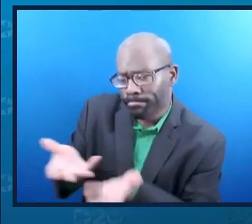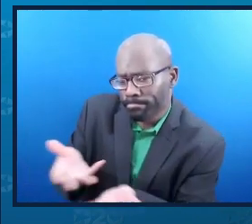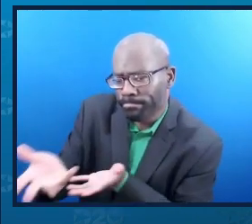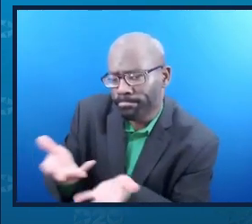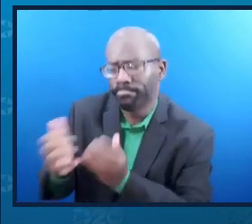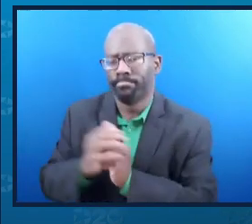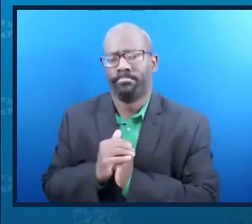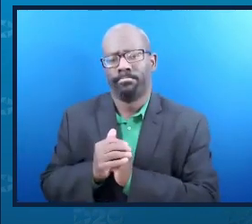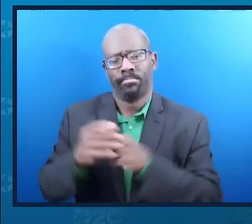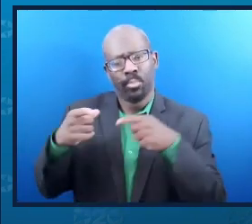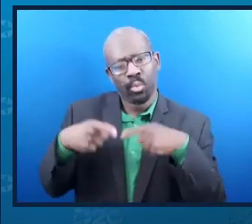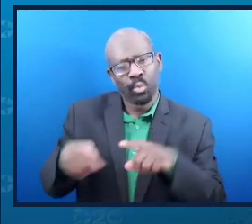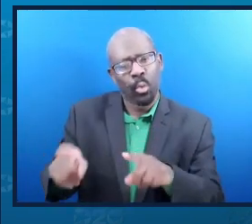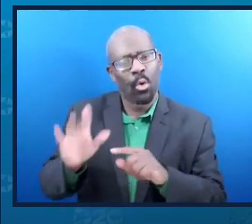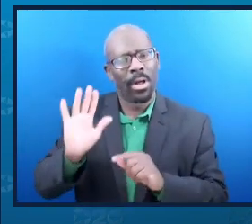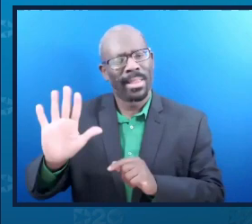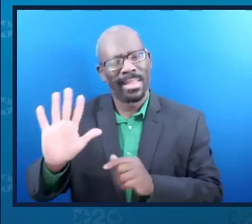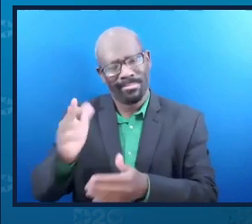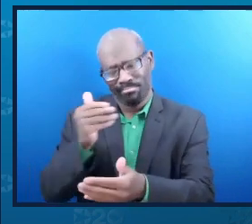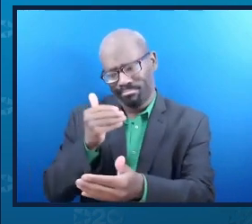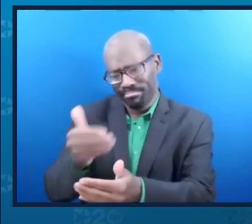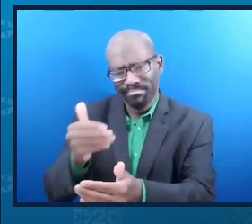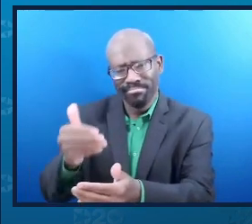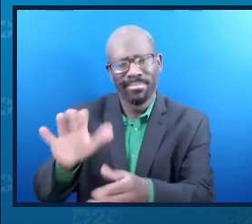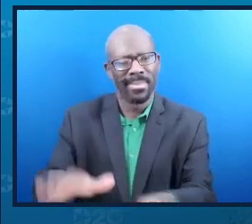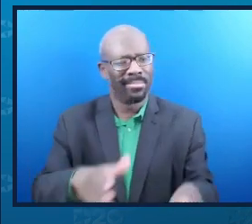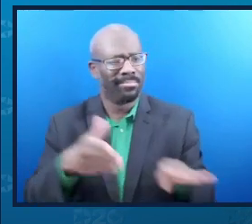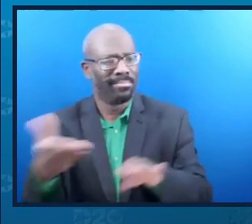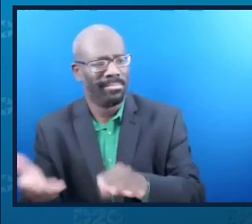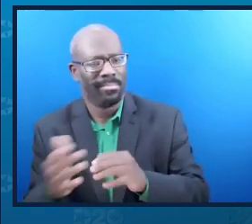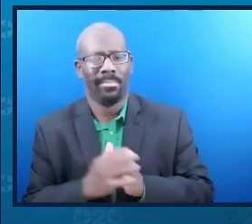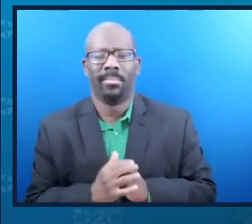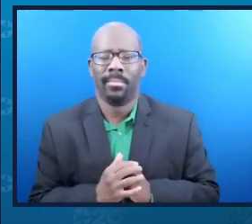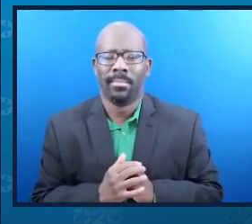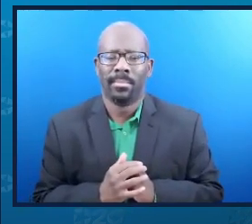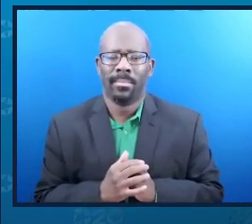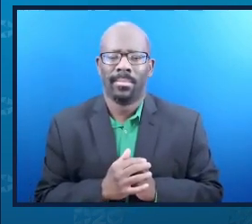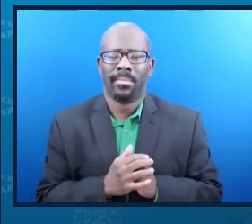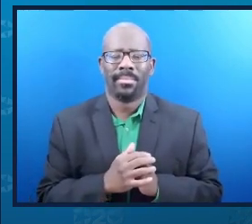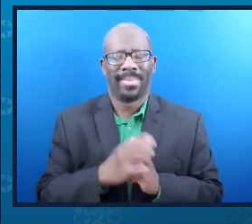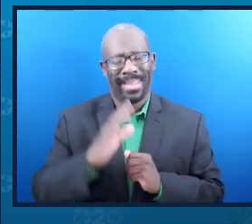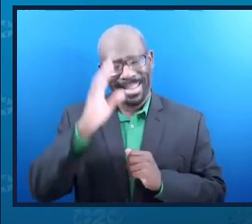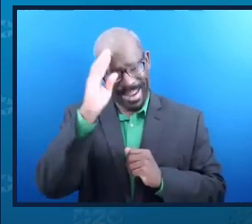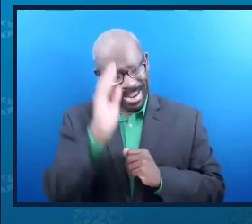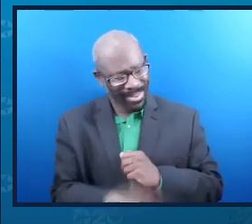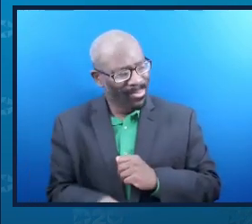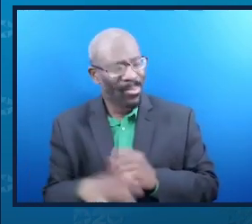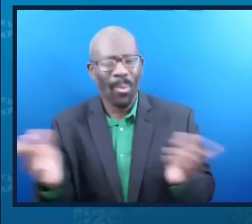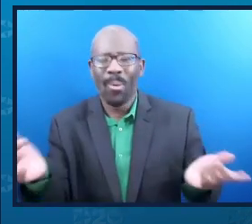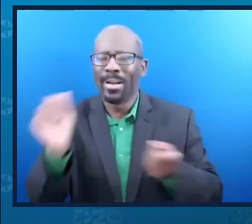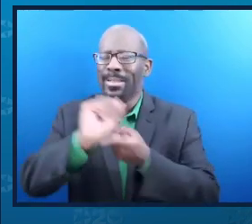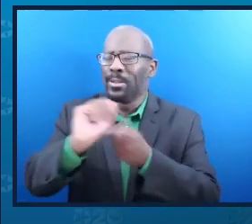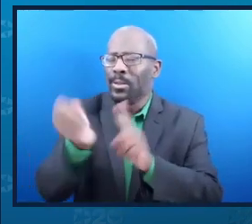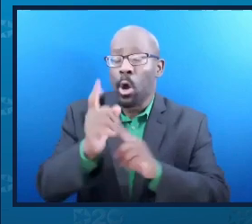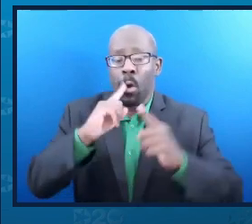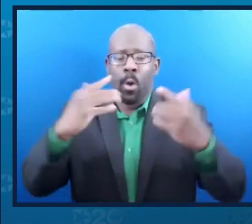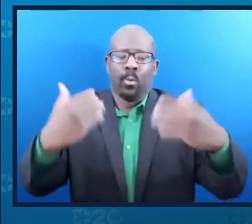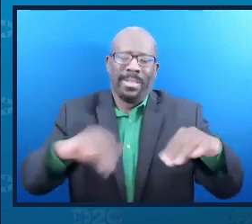I KNOW SOMETHING ABOUT THE ARROWS SHE WILL FACE. BELIEVE ME. THIS FORMER DISTRICT ATTORNEY